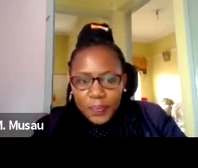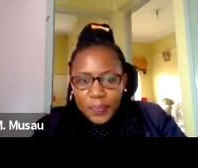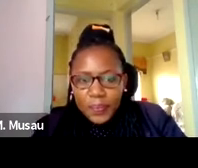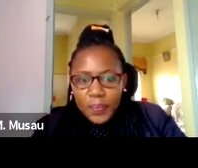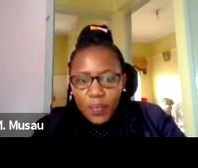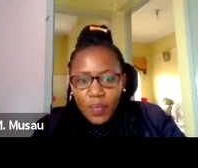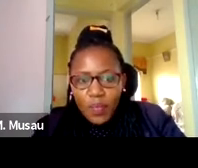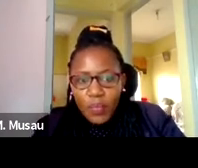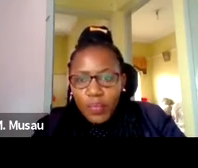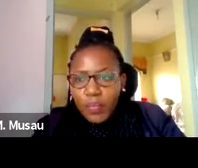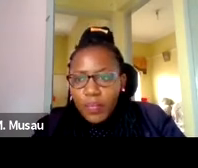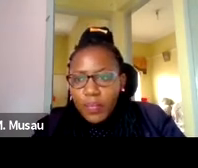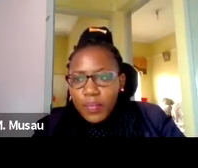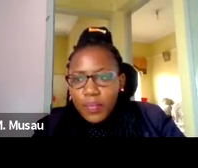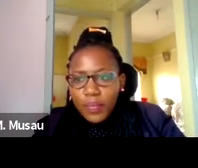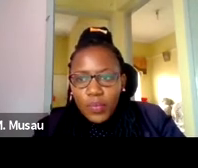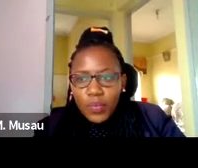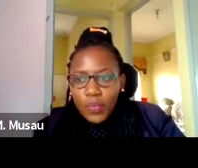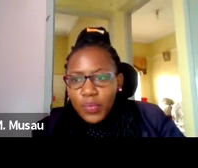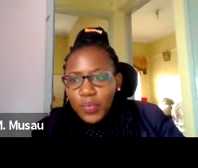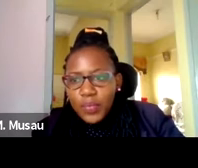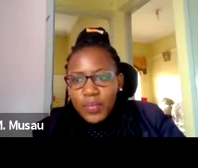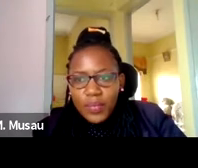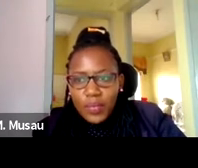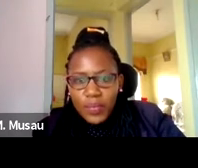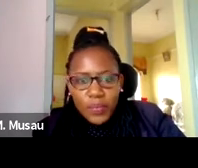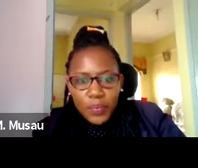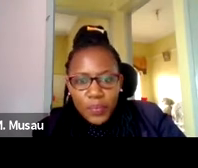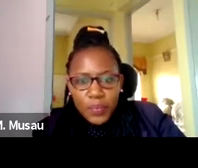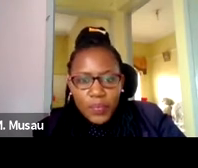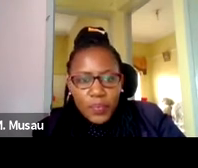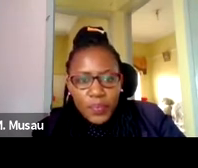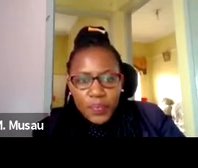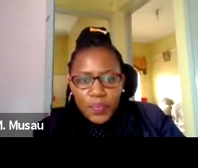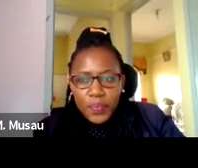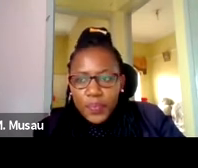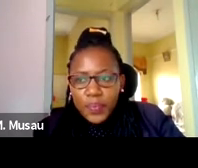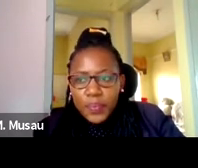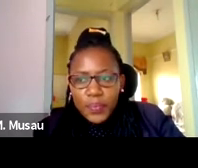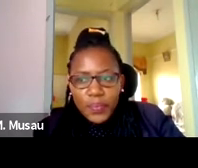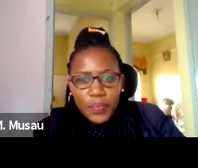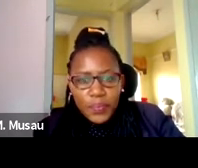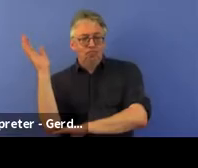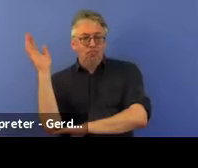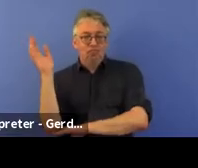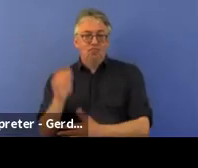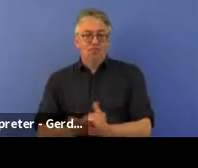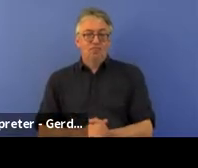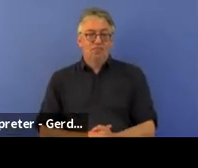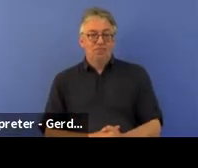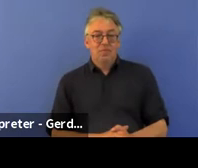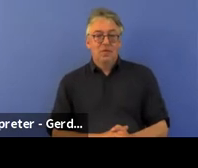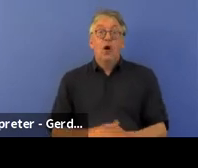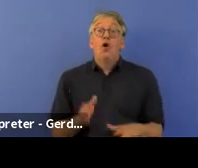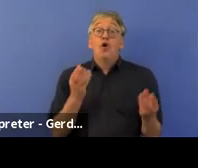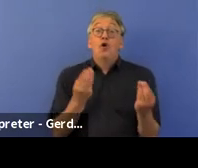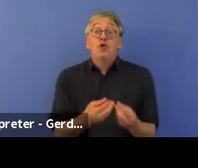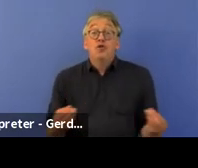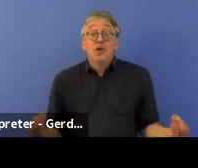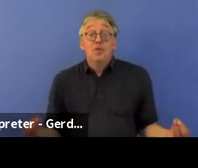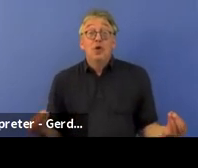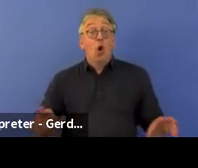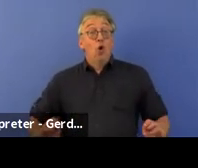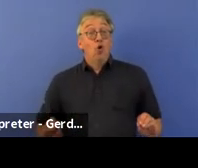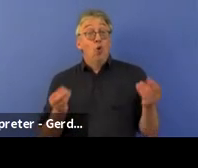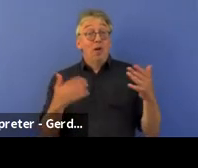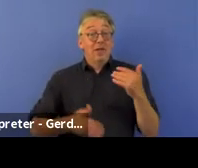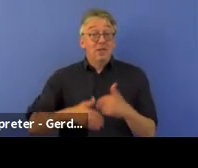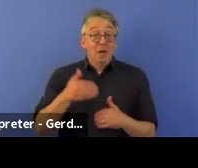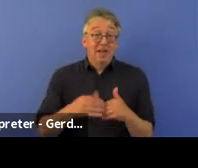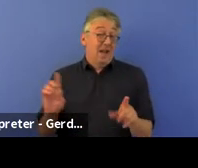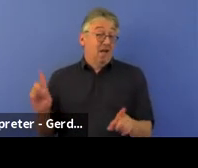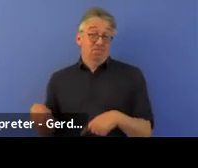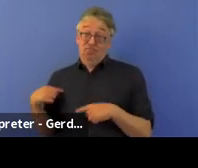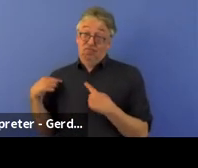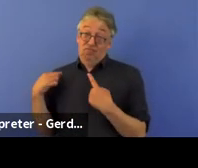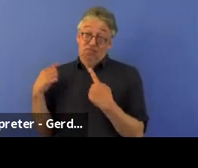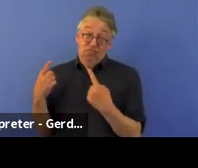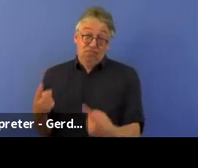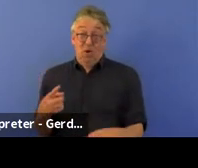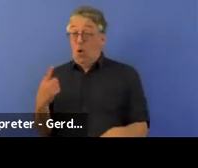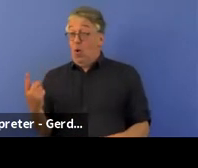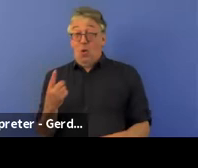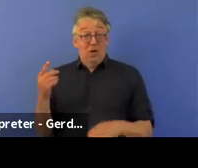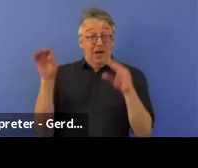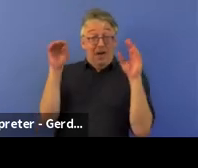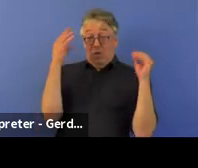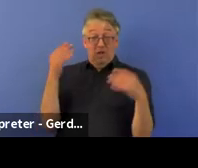Singh, youth advocate, welcome.